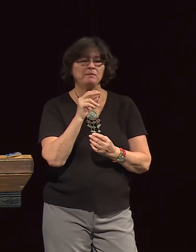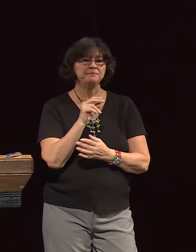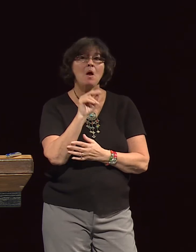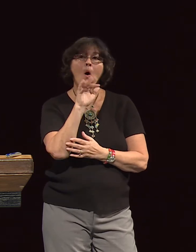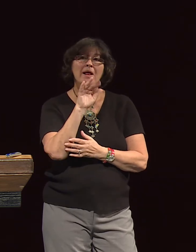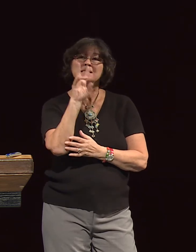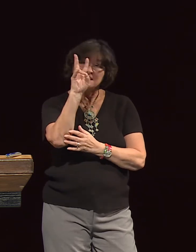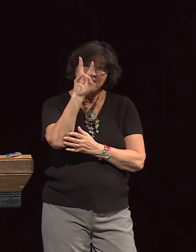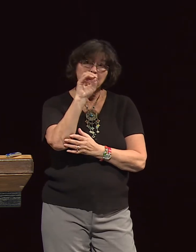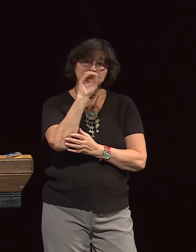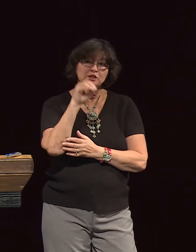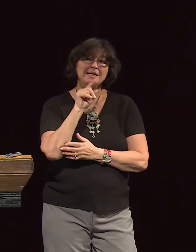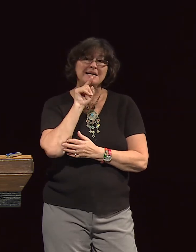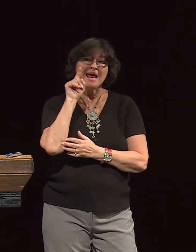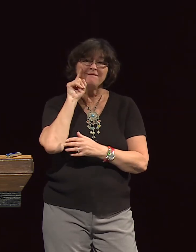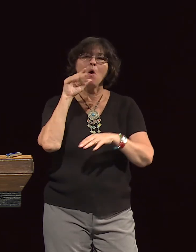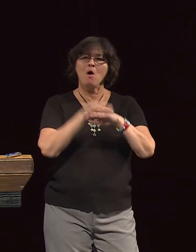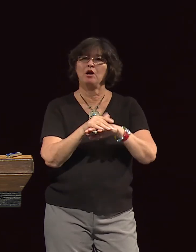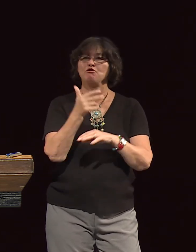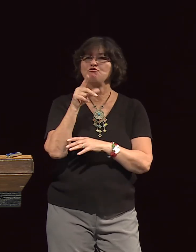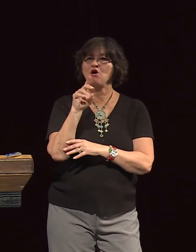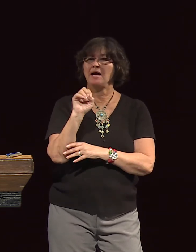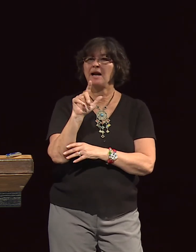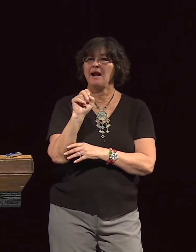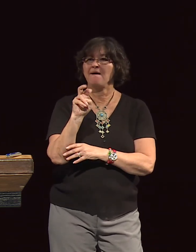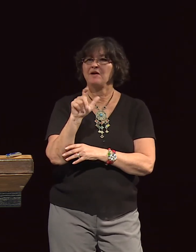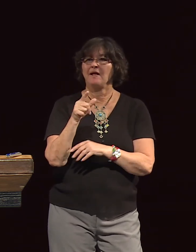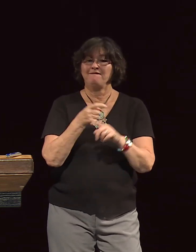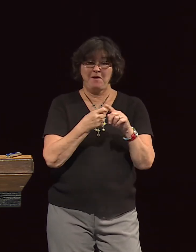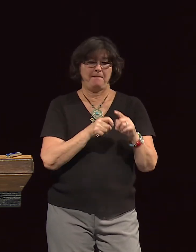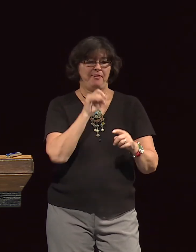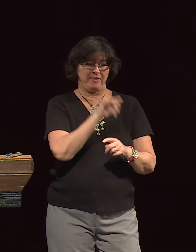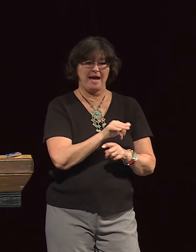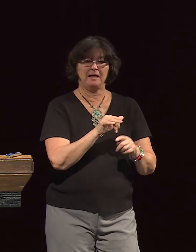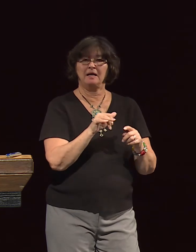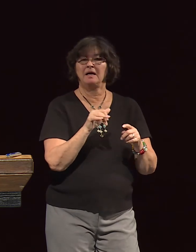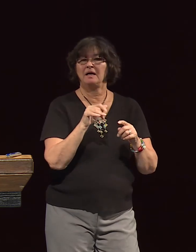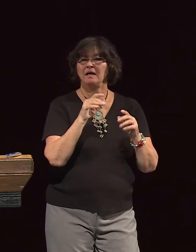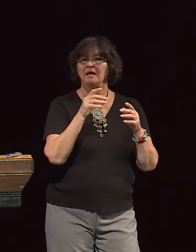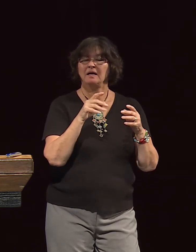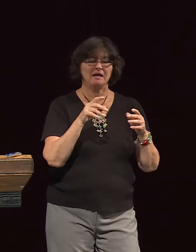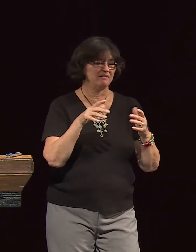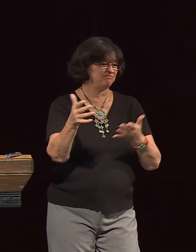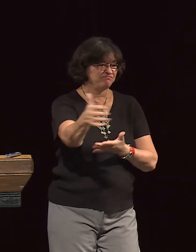only 7% of them are on grade level.